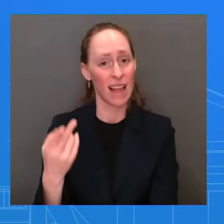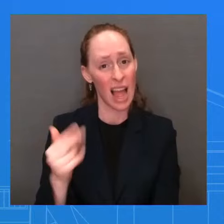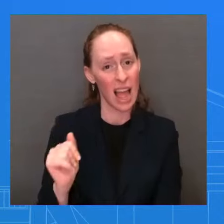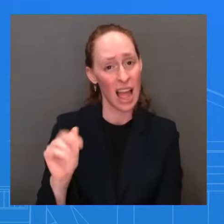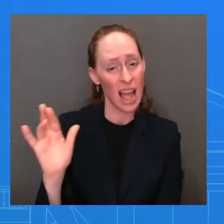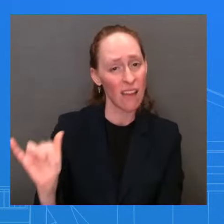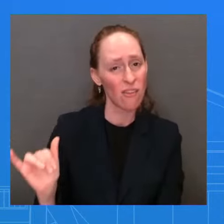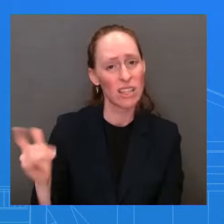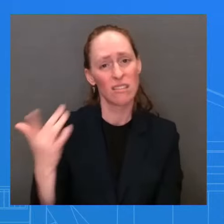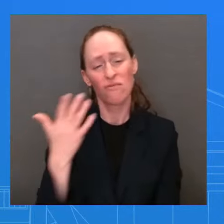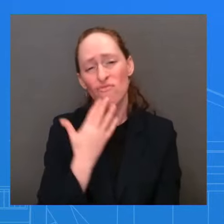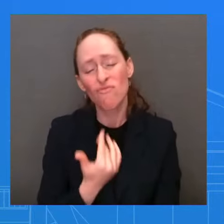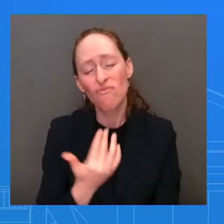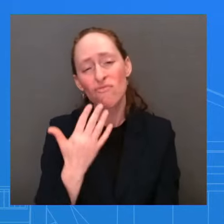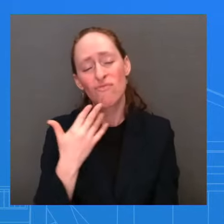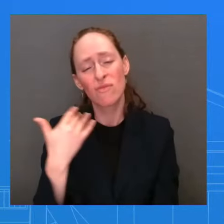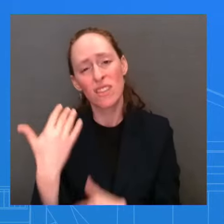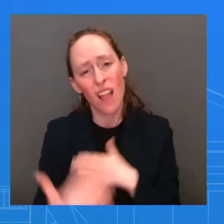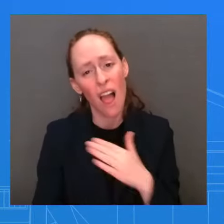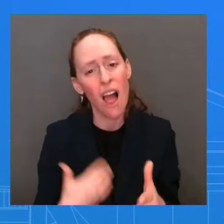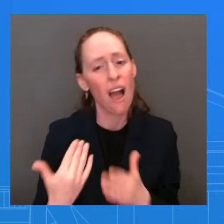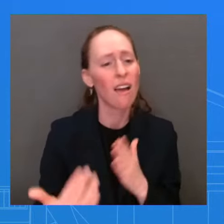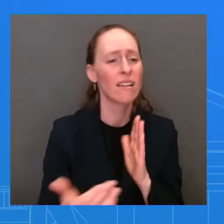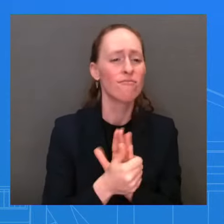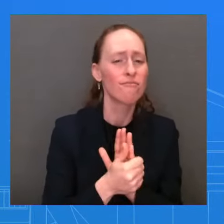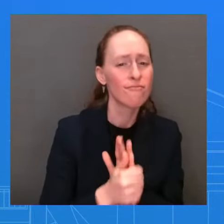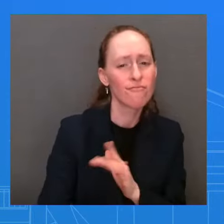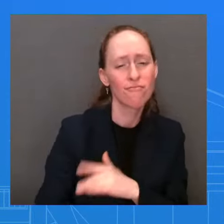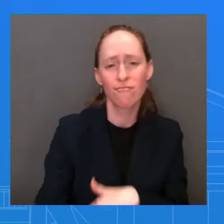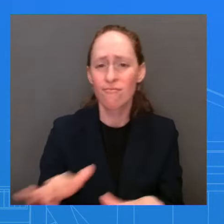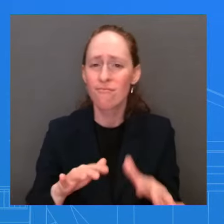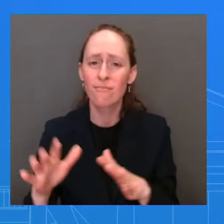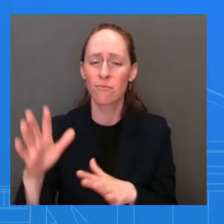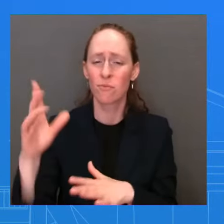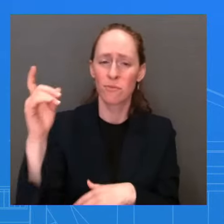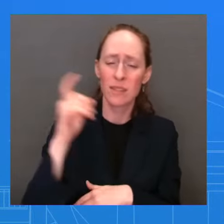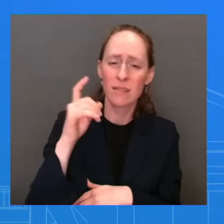The world lost a true one-of-a-kind today. We will always cherish his memory